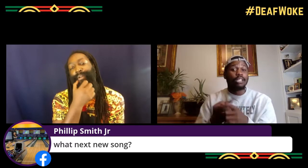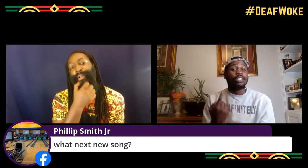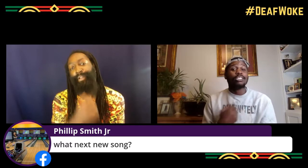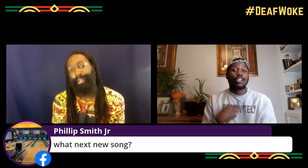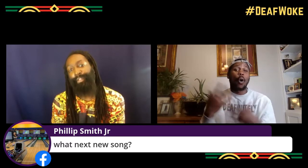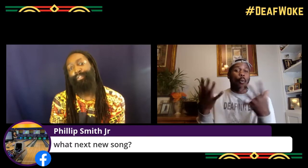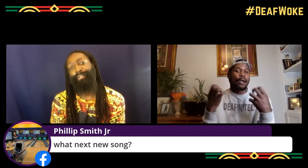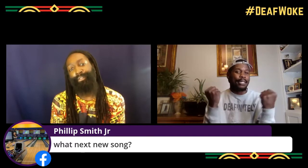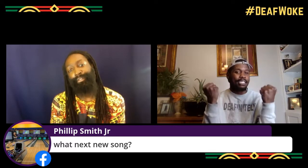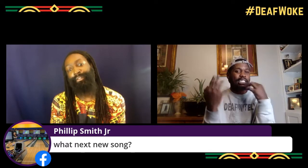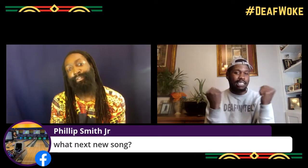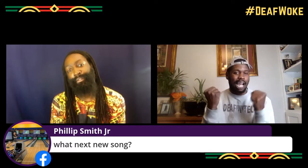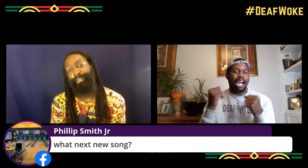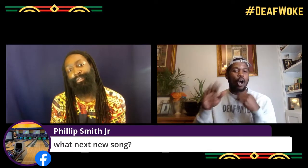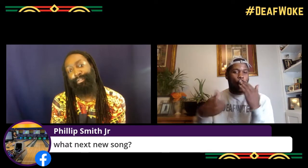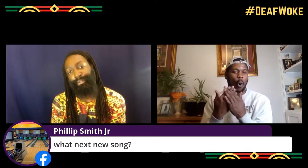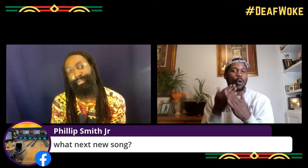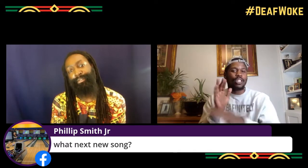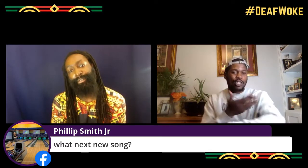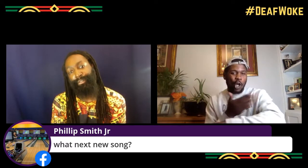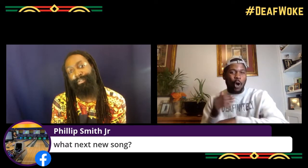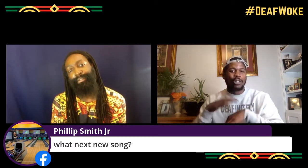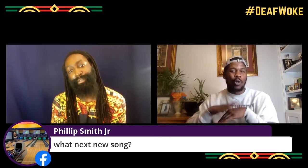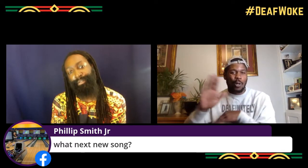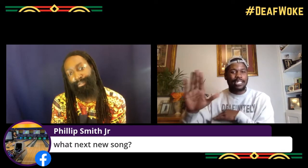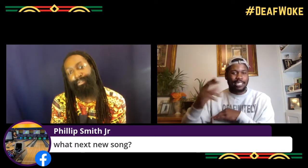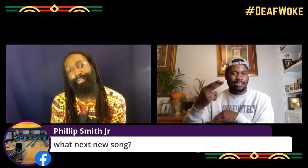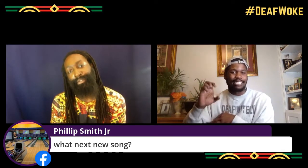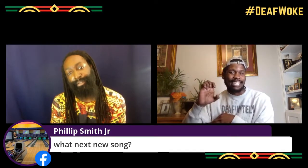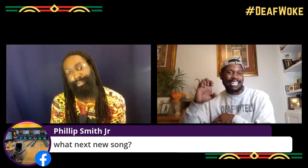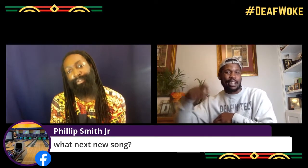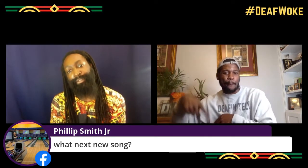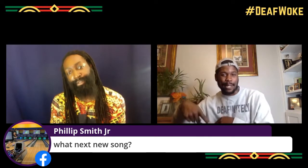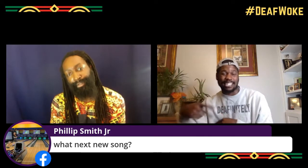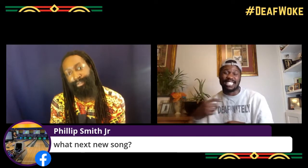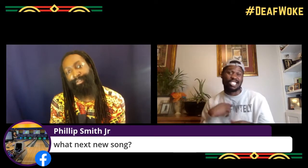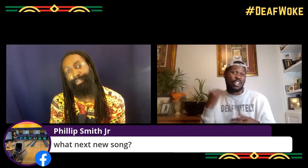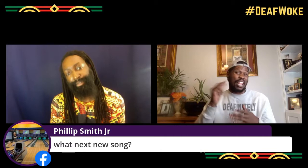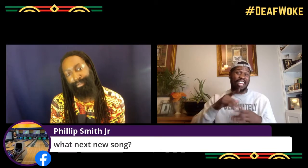So there's a EP that's coming out. I'll be signing all the songs